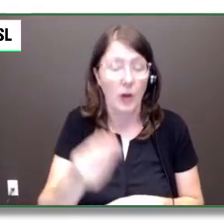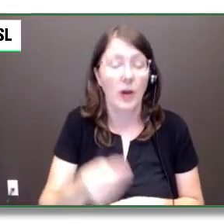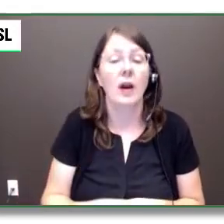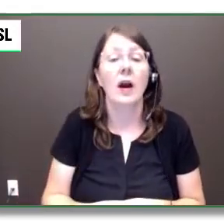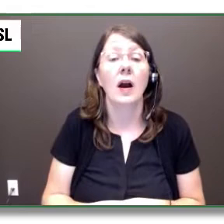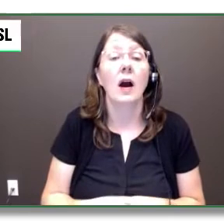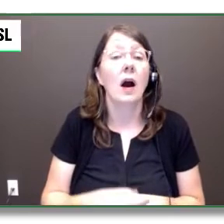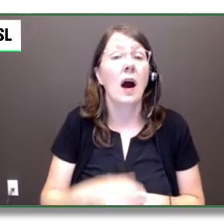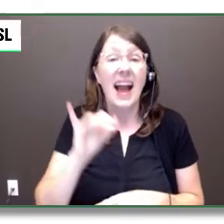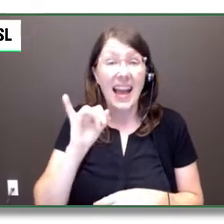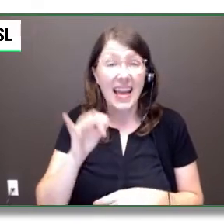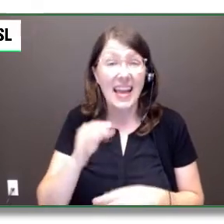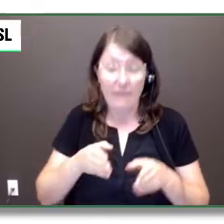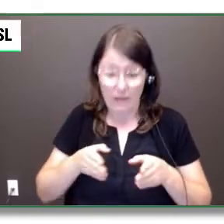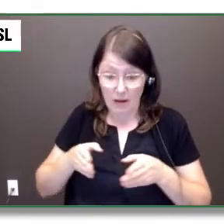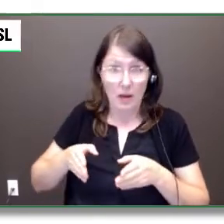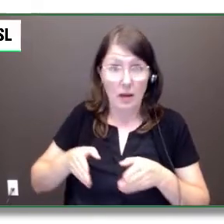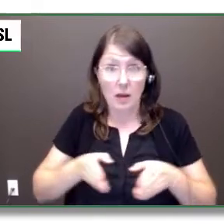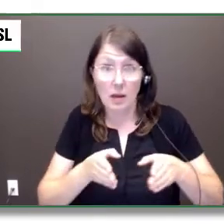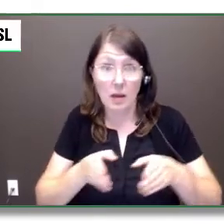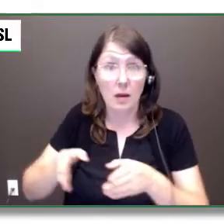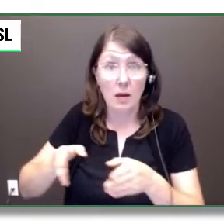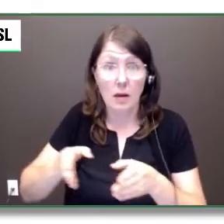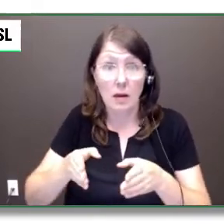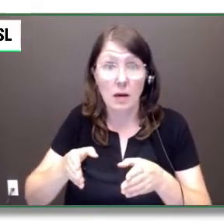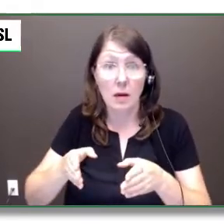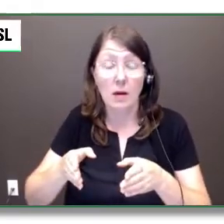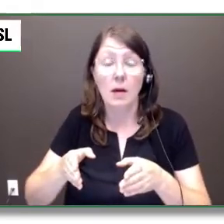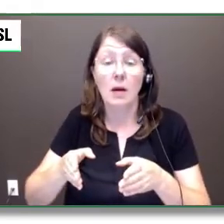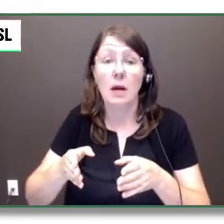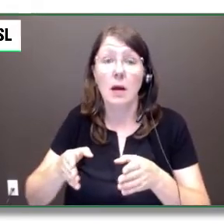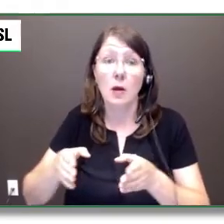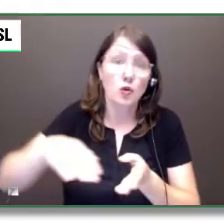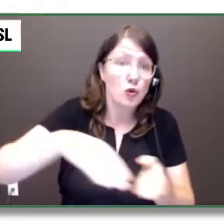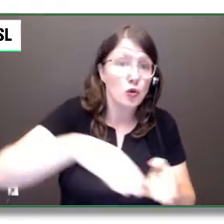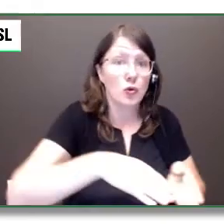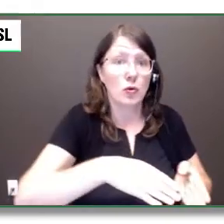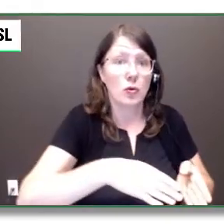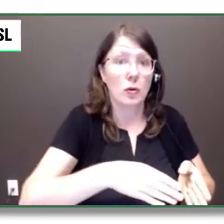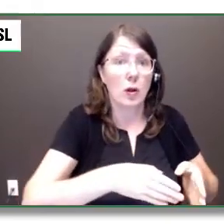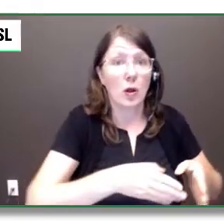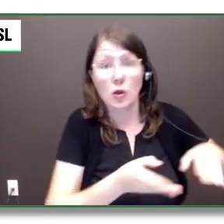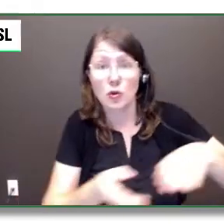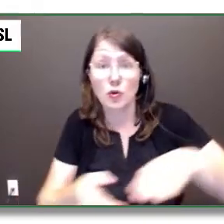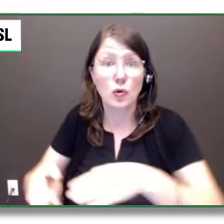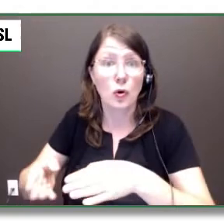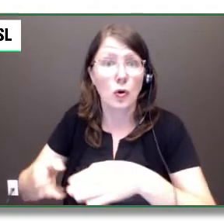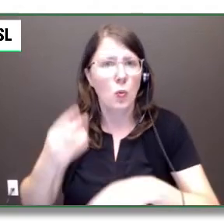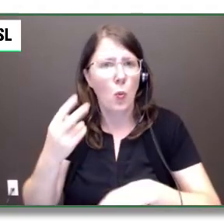more than one or two turns starts to um really confuse people. And uh we found